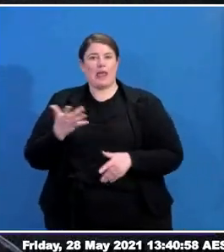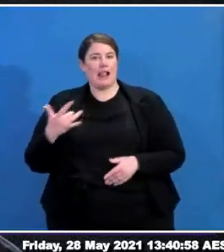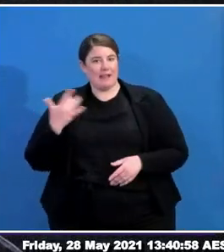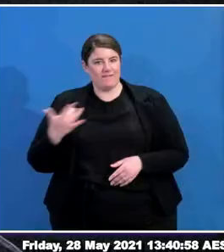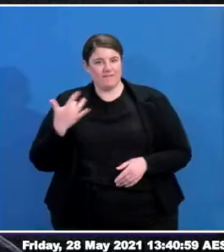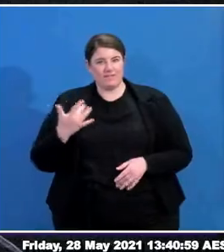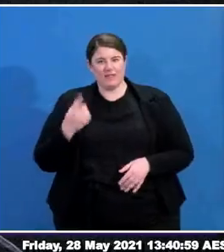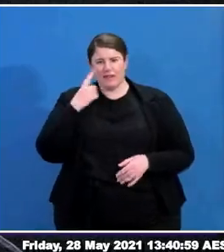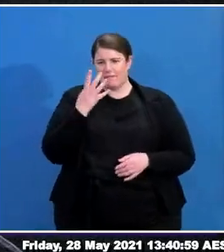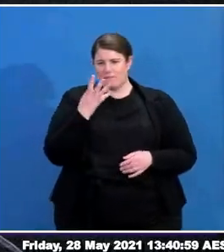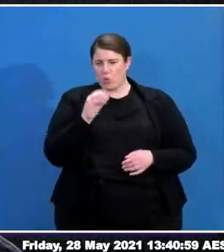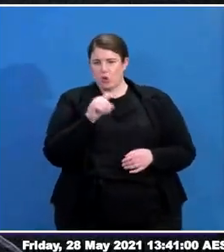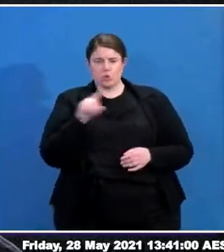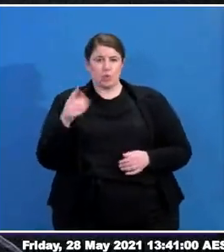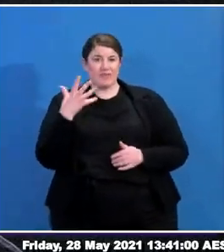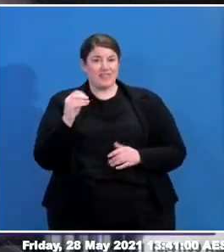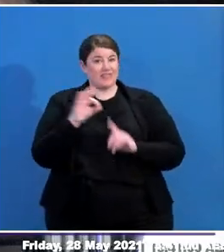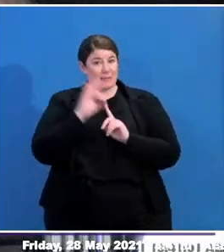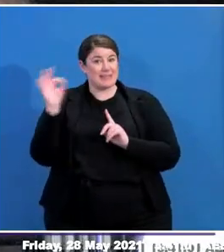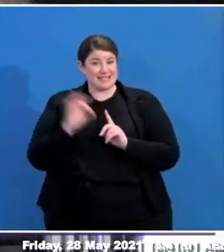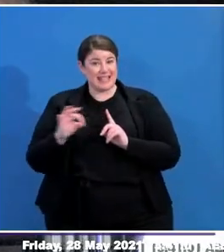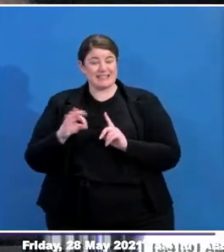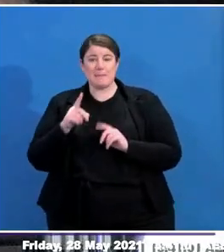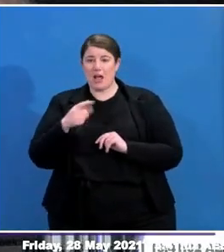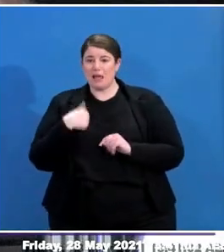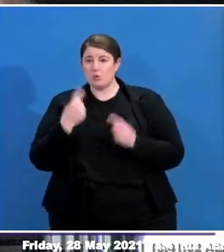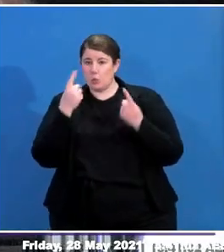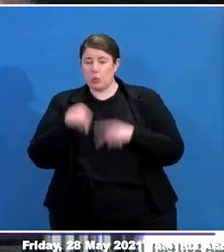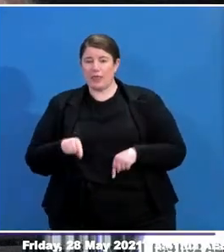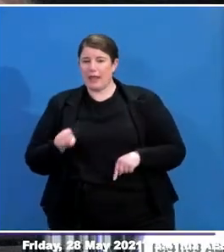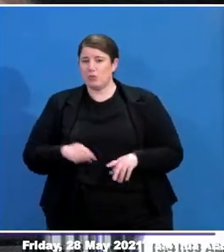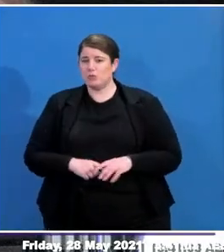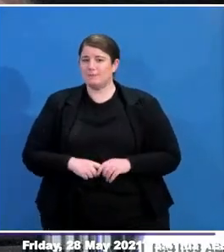I think they are 40 and CHAIR: How many people with